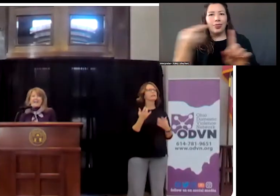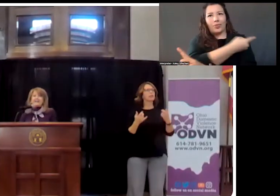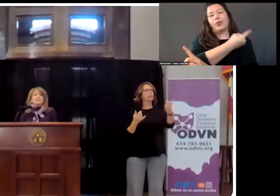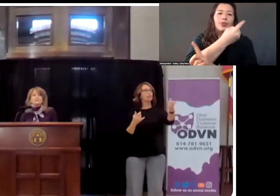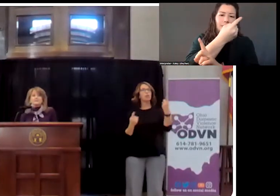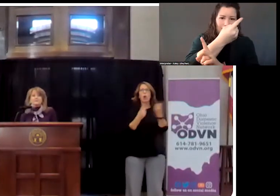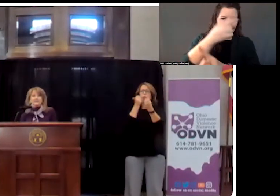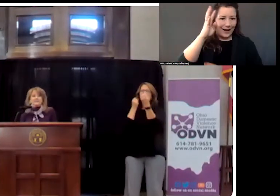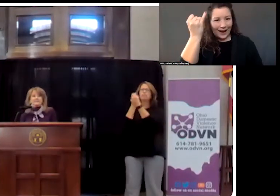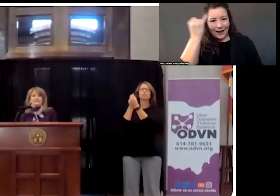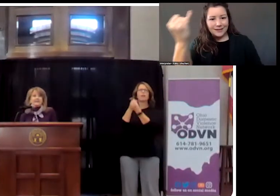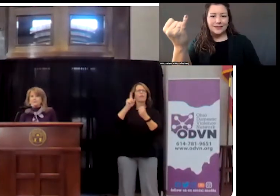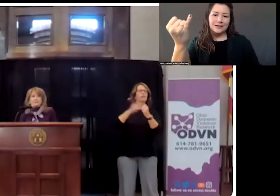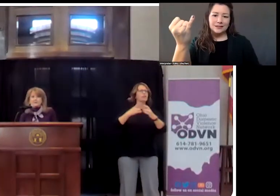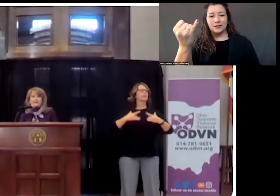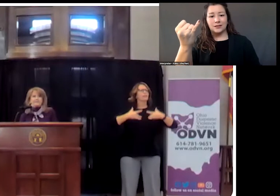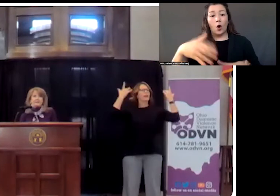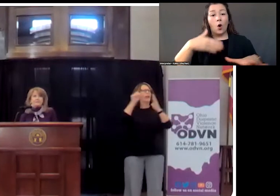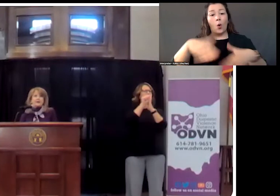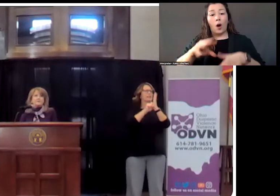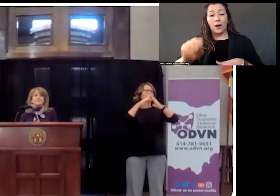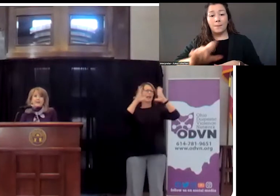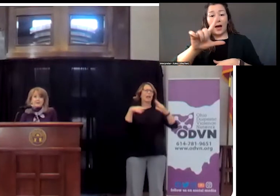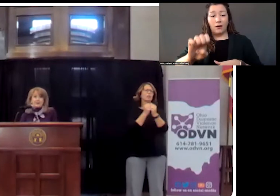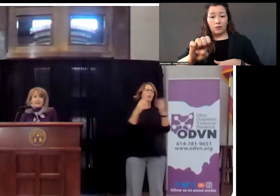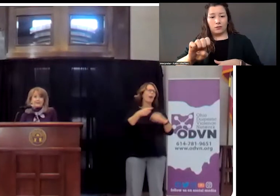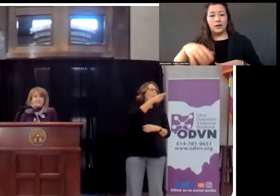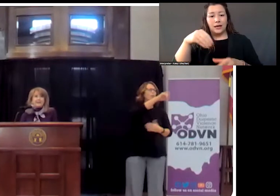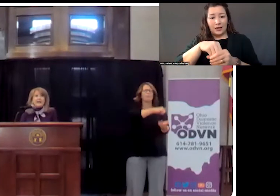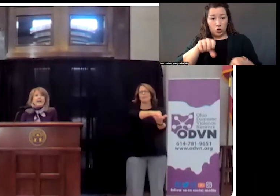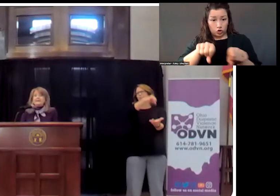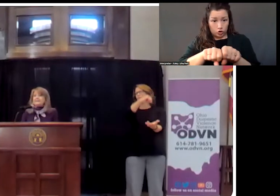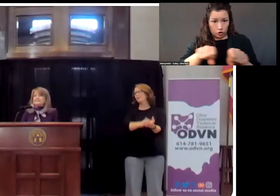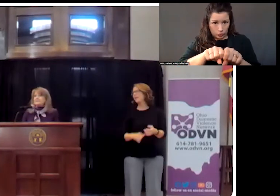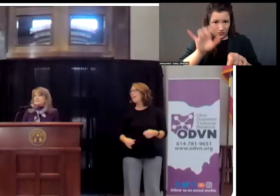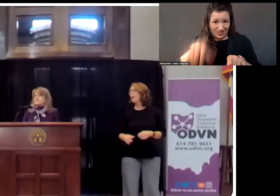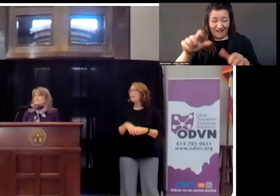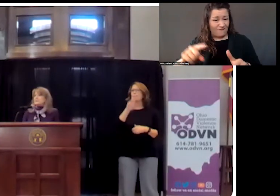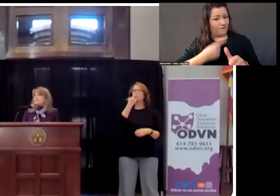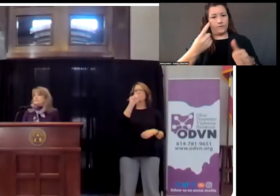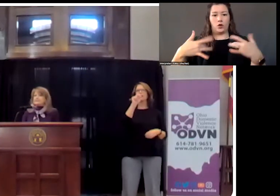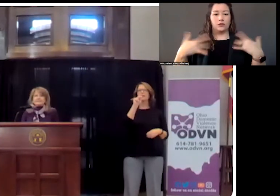and that first event at the State House, we could not have done it without you. Thank you, Becky. And Nancy Grigsby, where are you? Nancy?